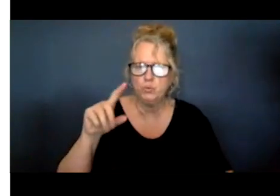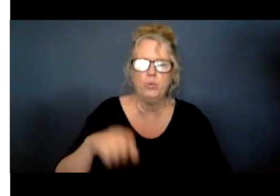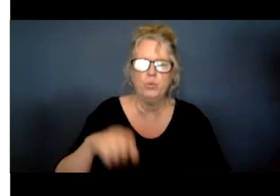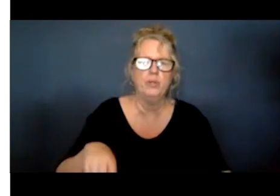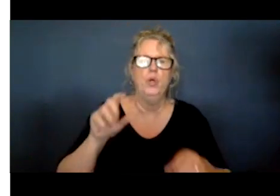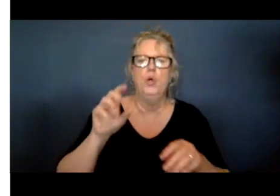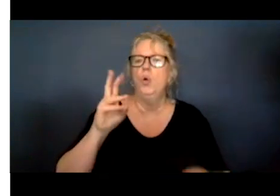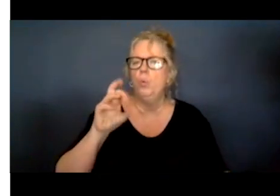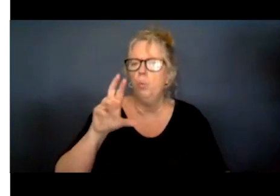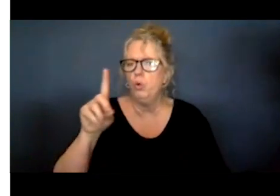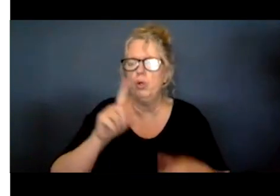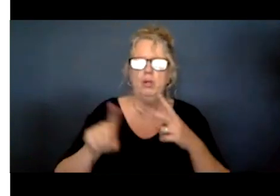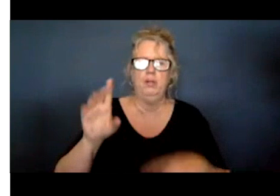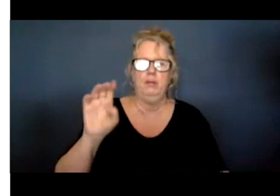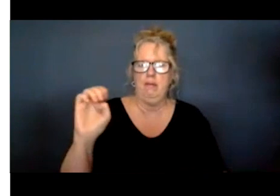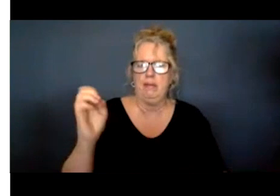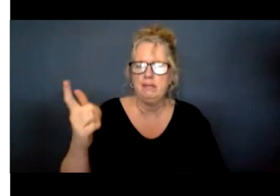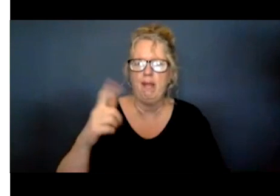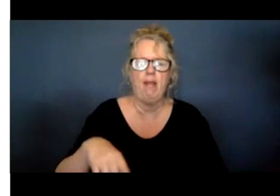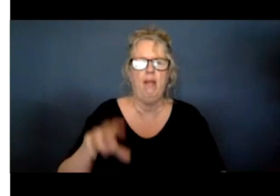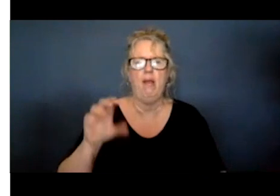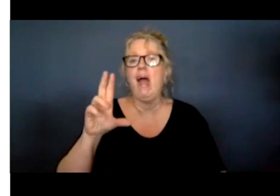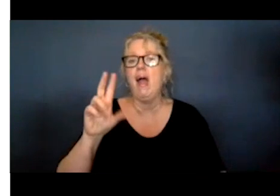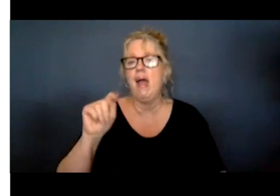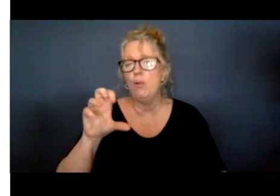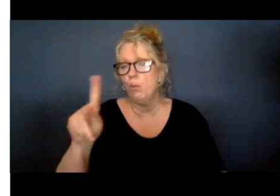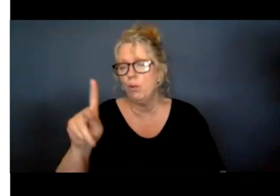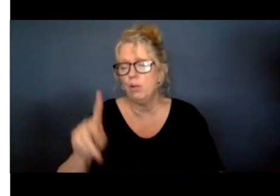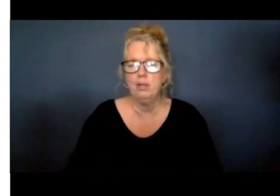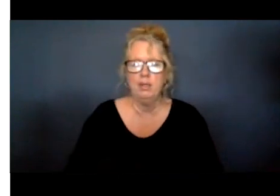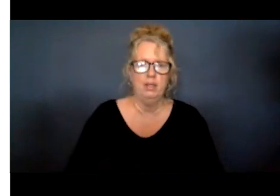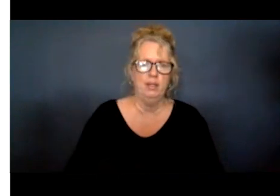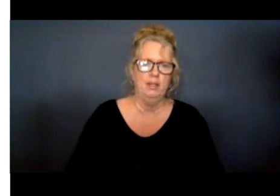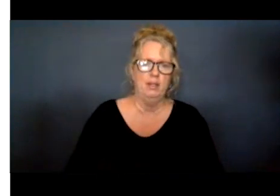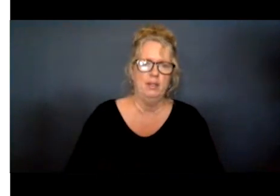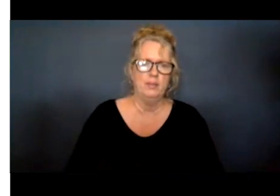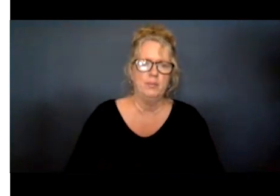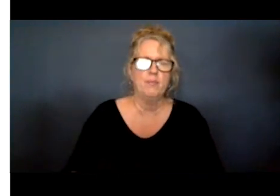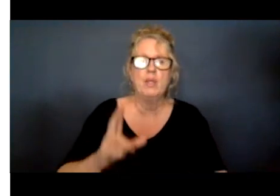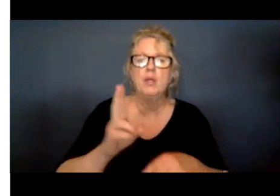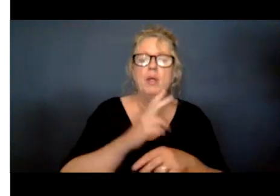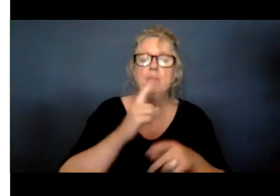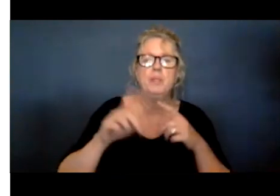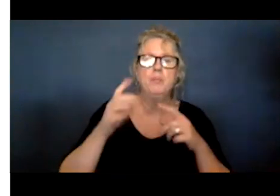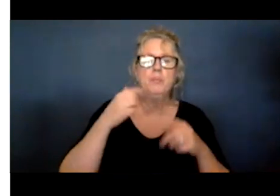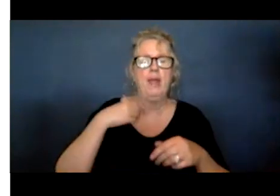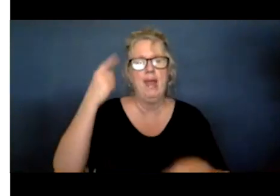Excel, and Outlook. For users with cognitive disabilities or anyone who